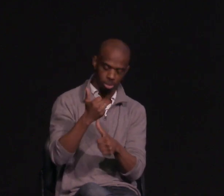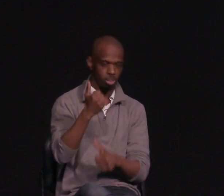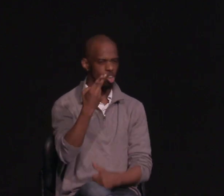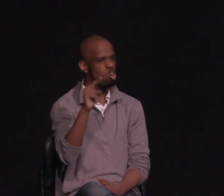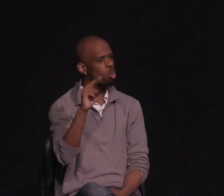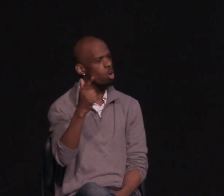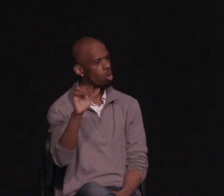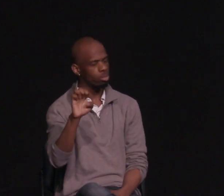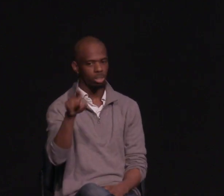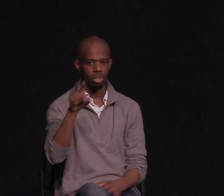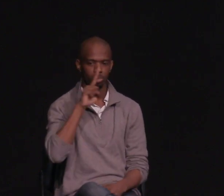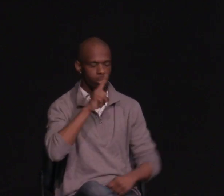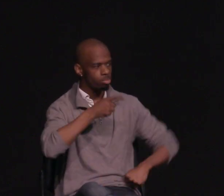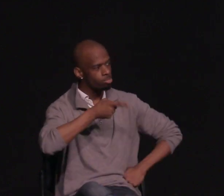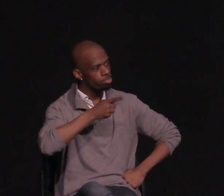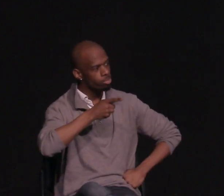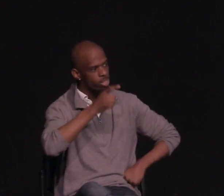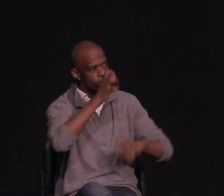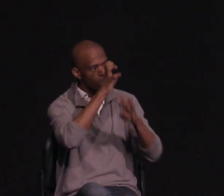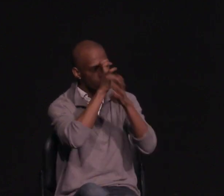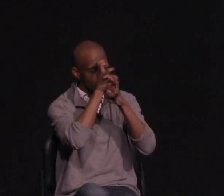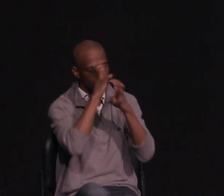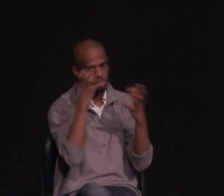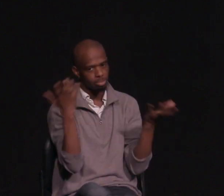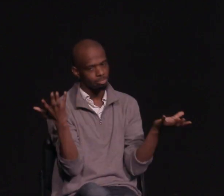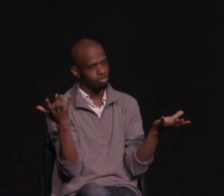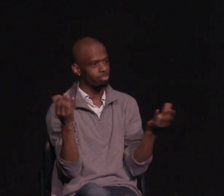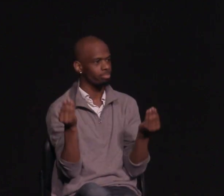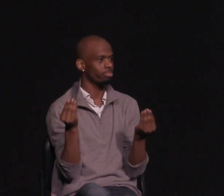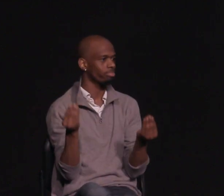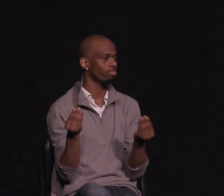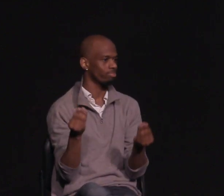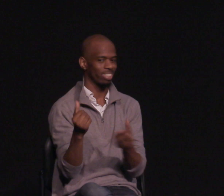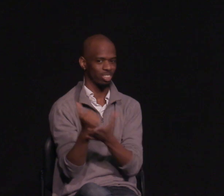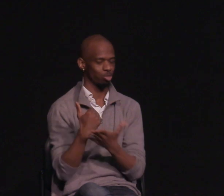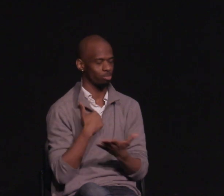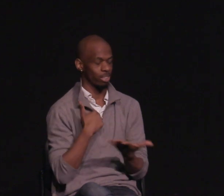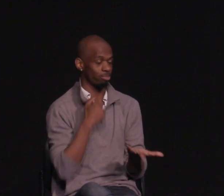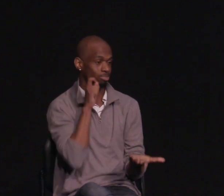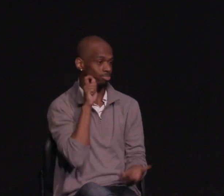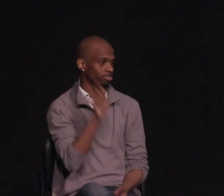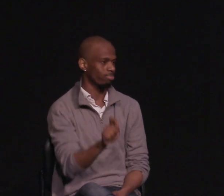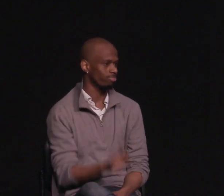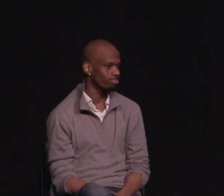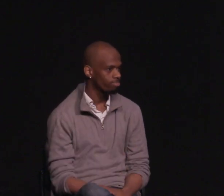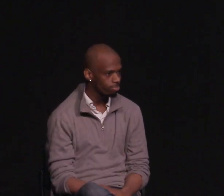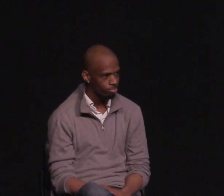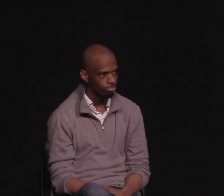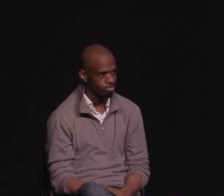I'd be a mess without you, period.